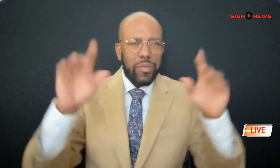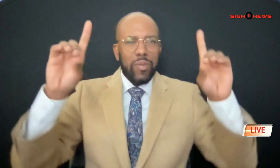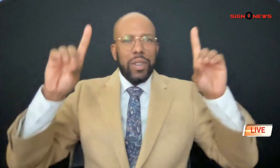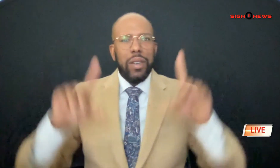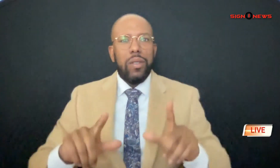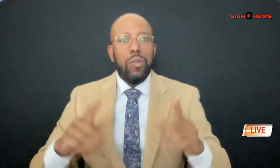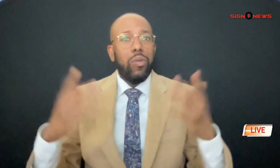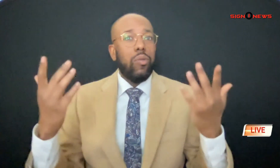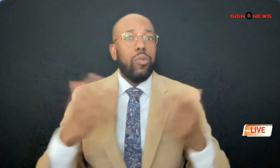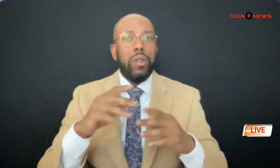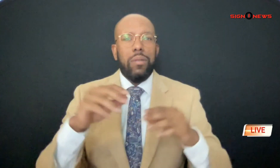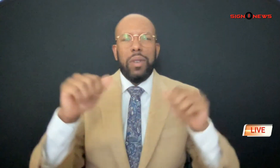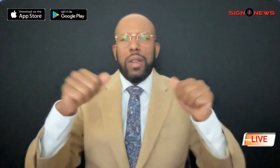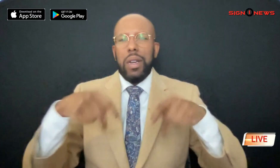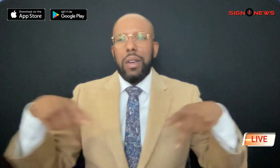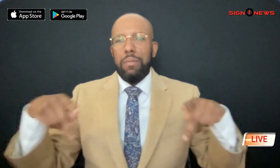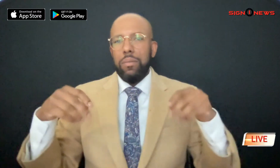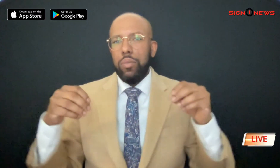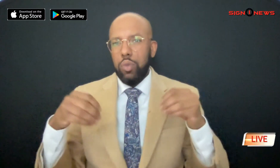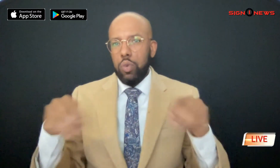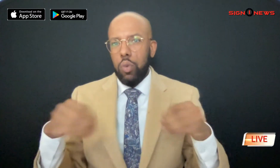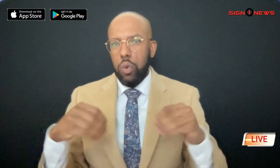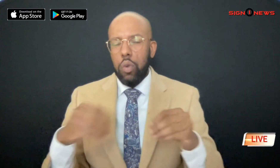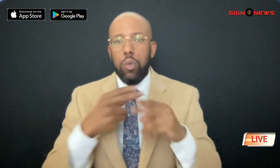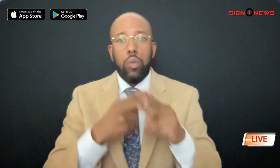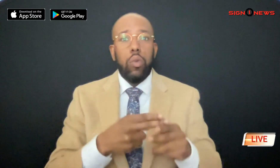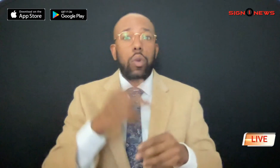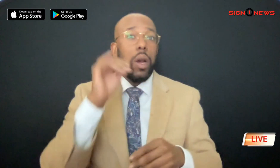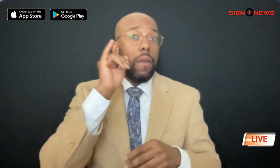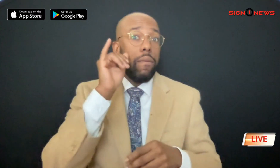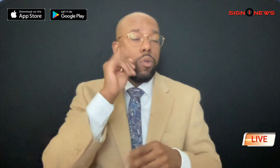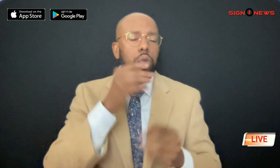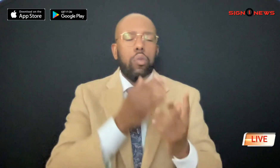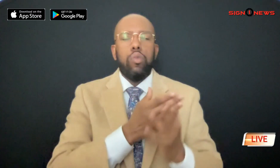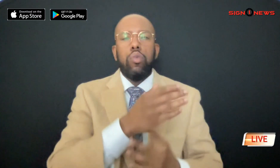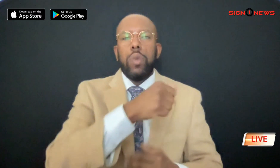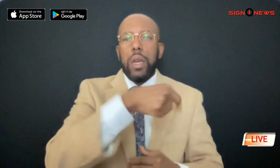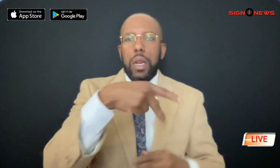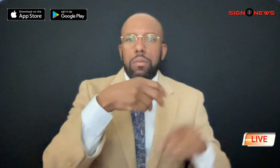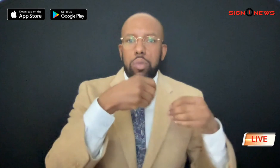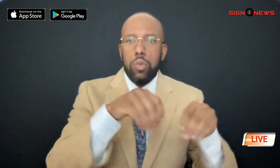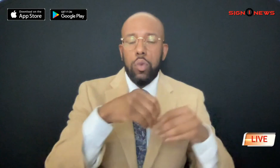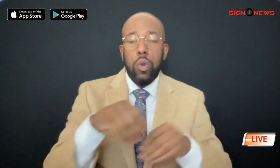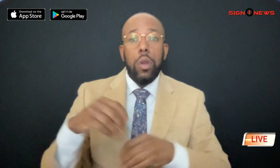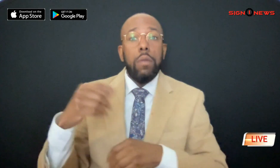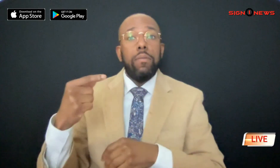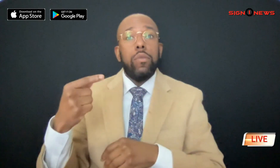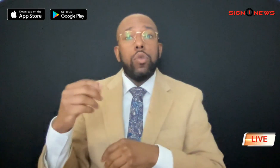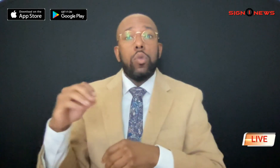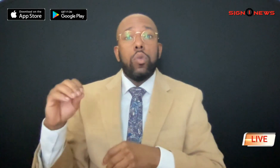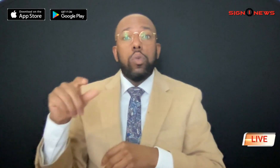We encourage you to download the sign One news app by heading to the app store for iPhones.